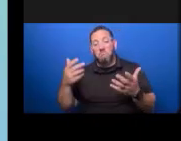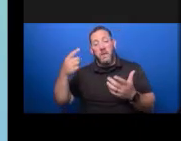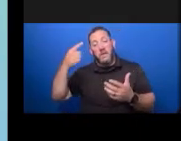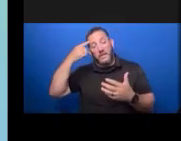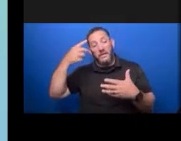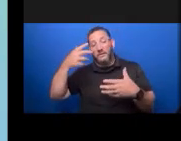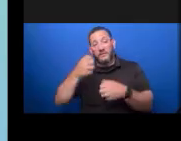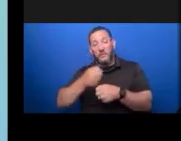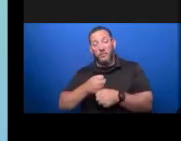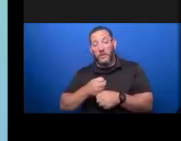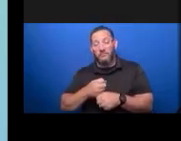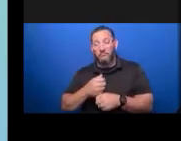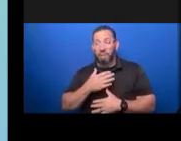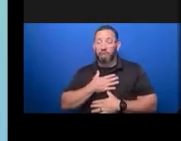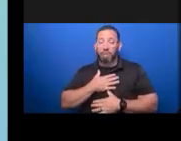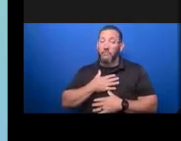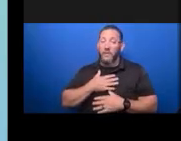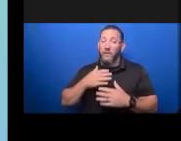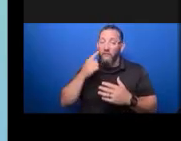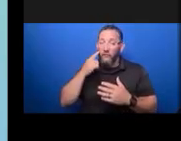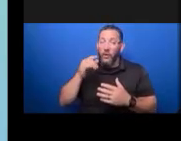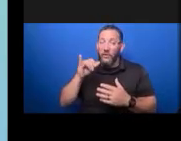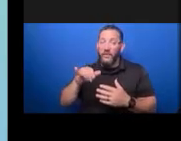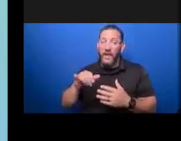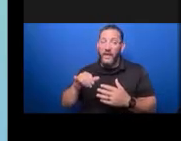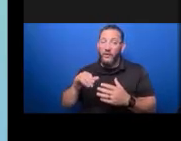appreciation for how subtle early infant communication